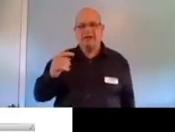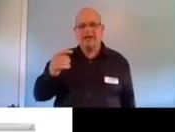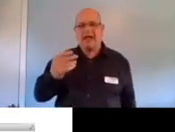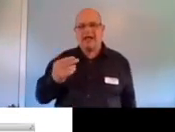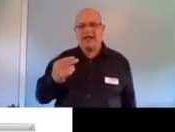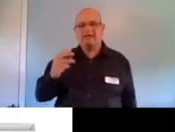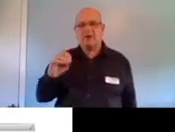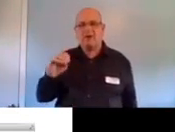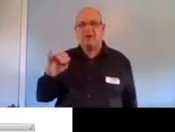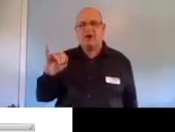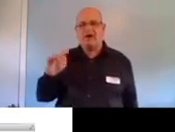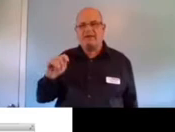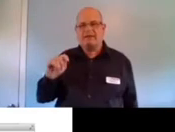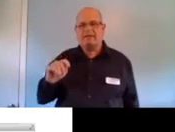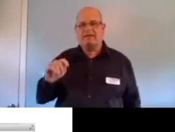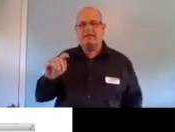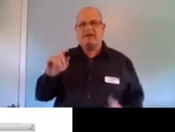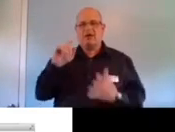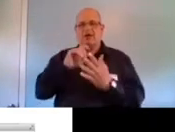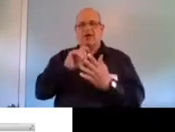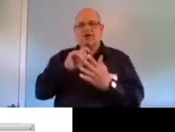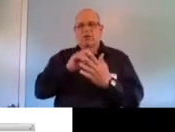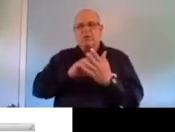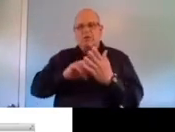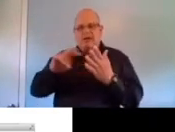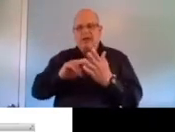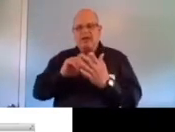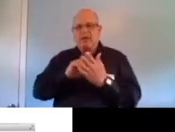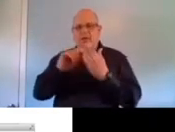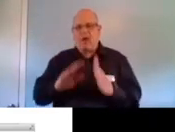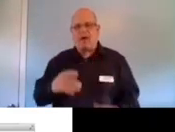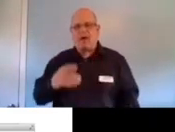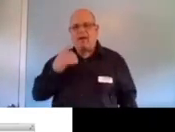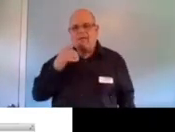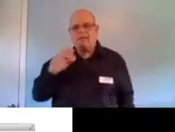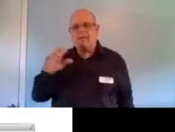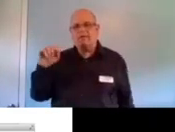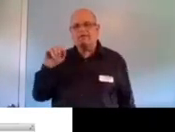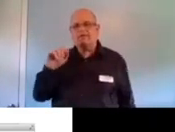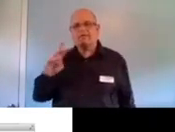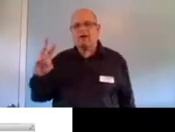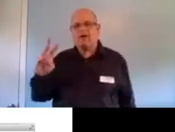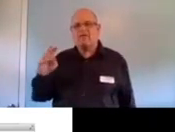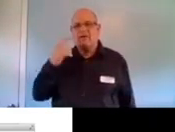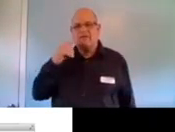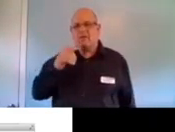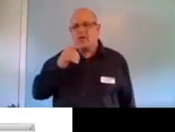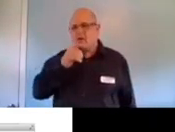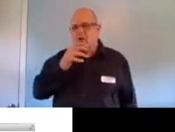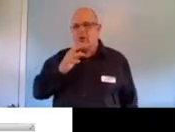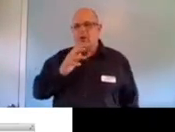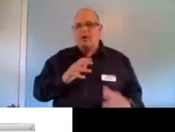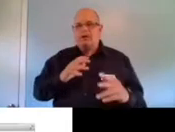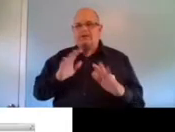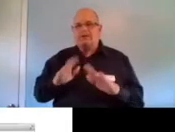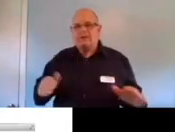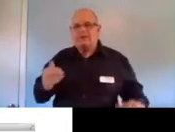read writer for literacy software for people with dyslexia, that have severe spelling error